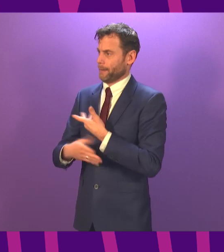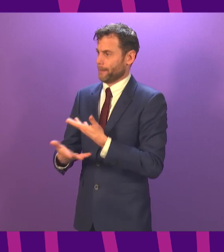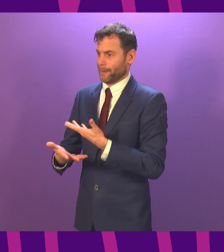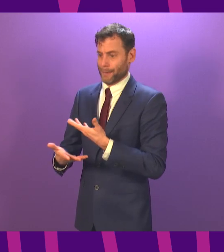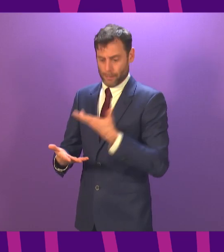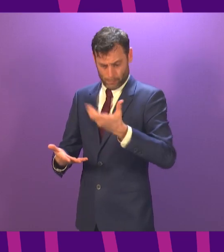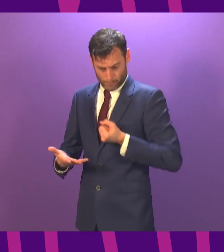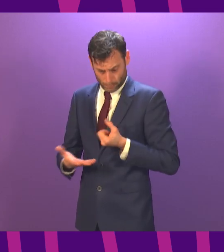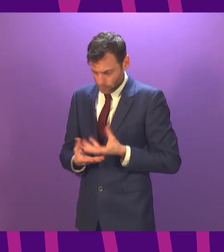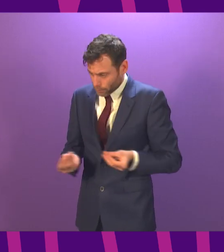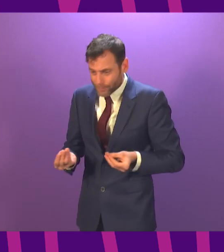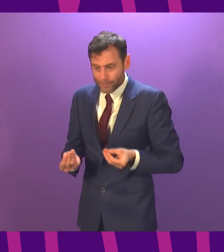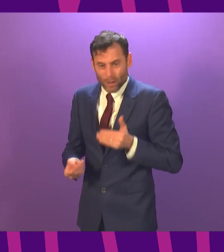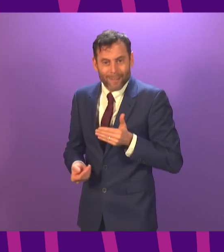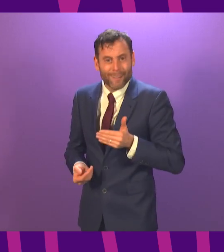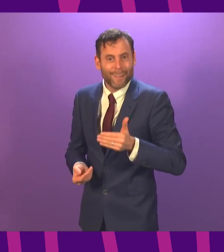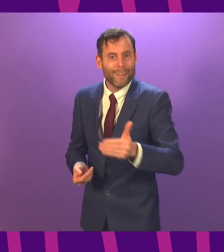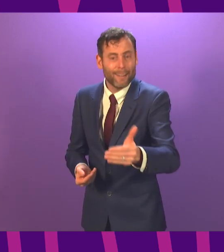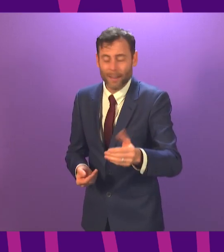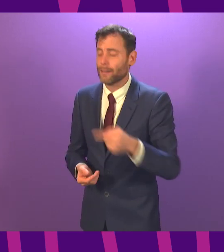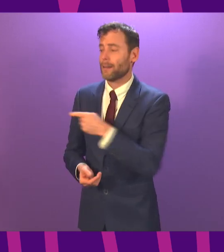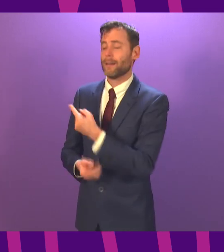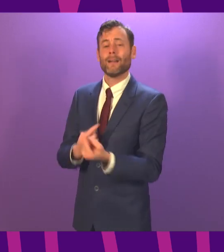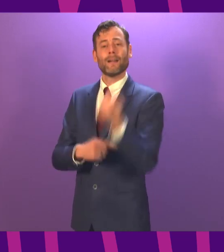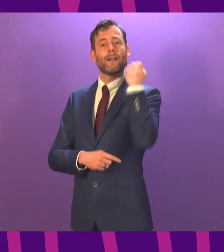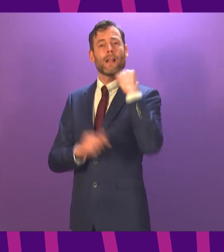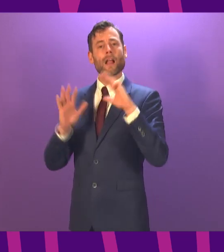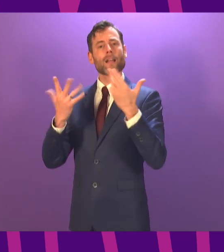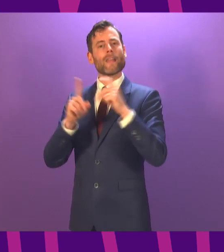On 9 December, a multimillion-pound set of schemes was announced for businesses such